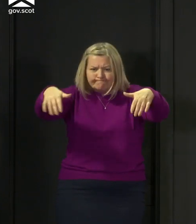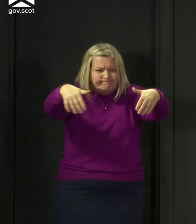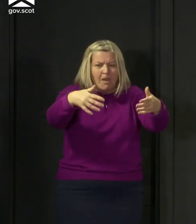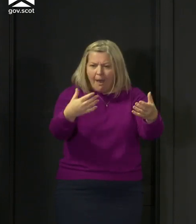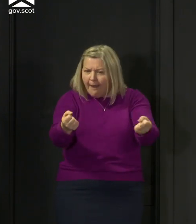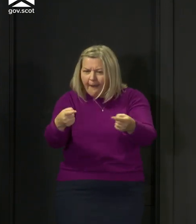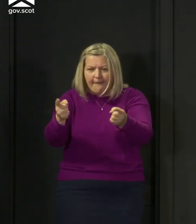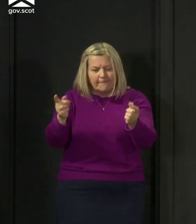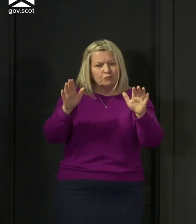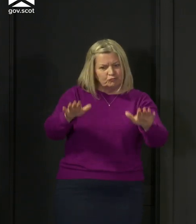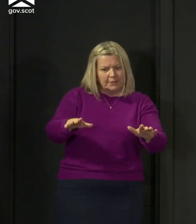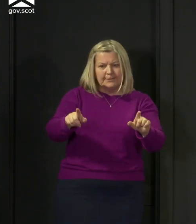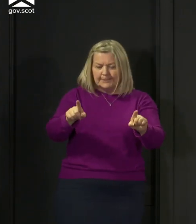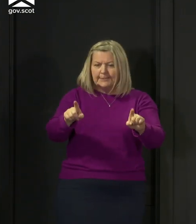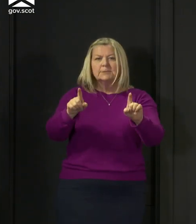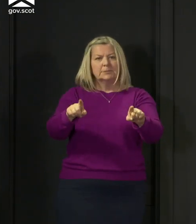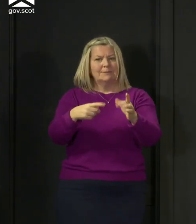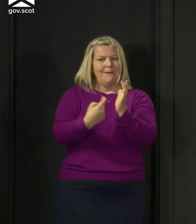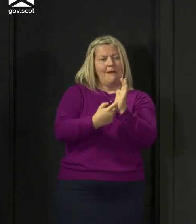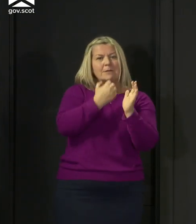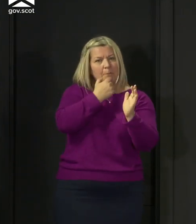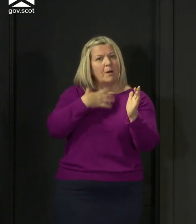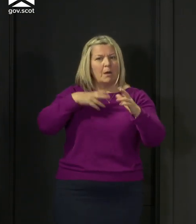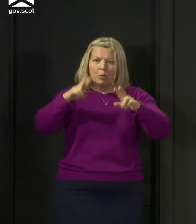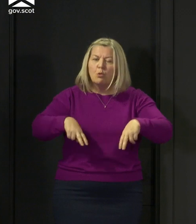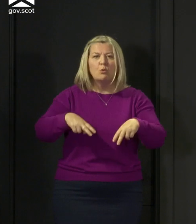assessment of what the R number is, is the kind of data we look at very closely on a